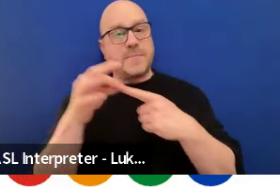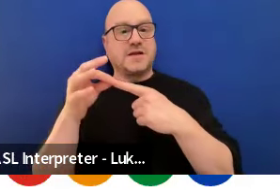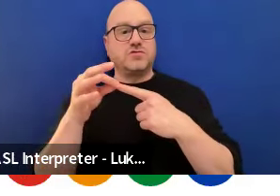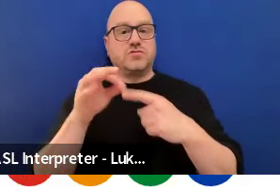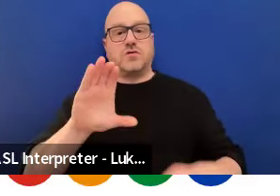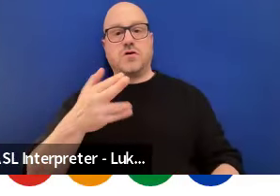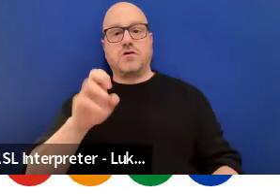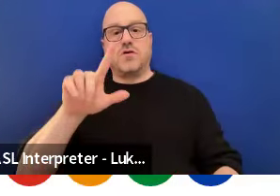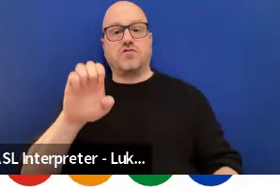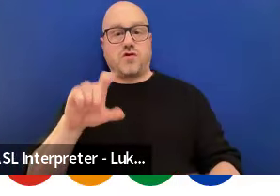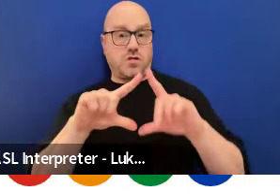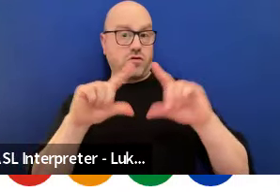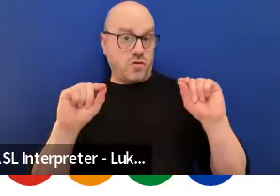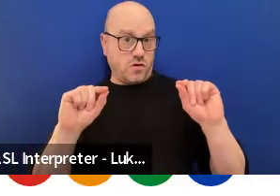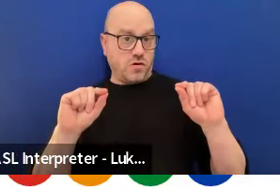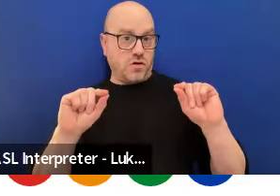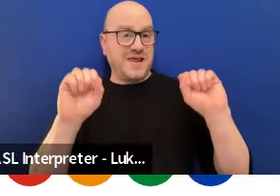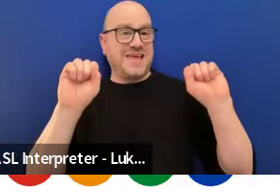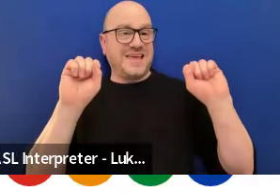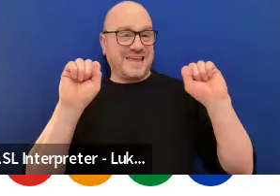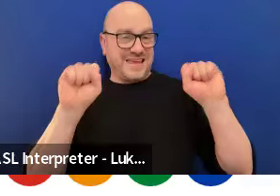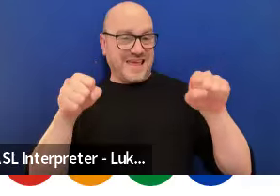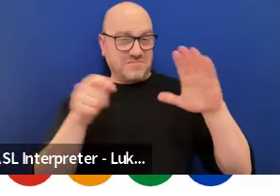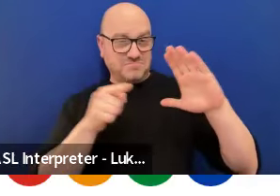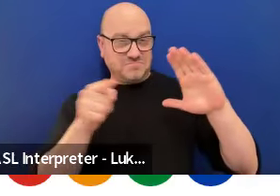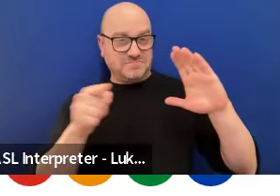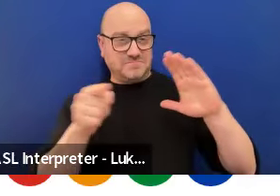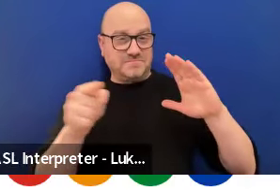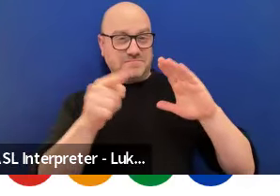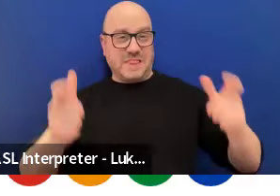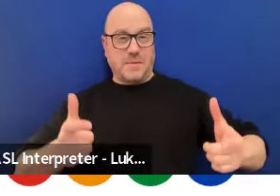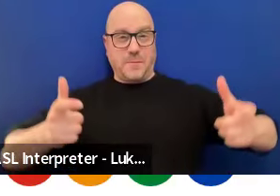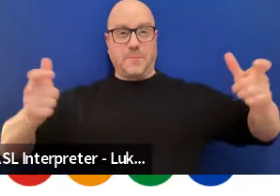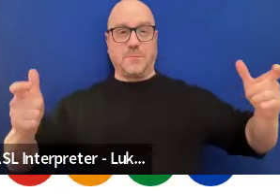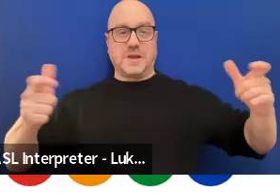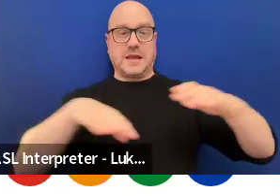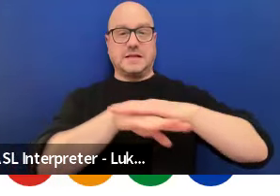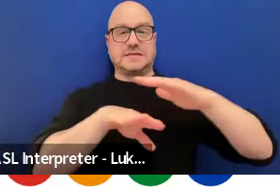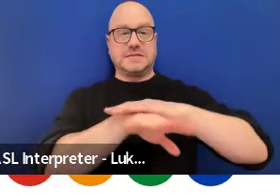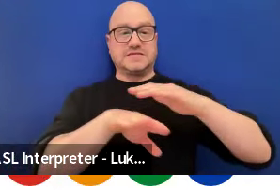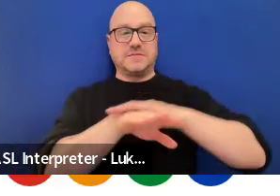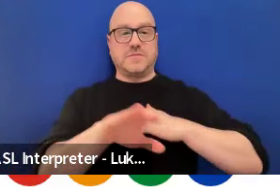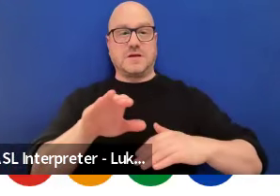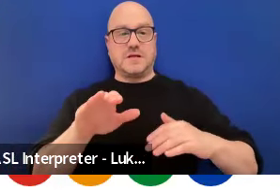WILL ALLOW RIDERS WHEN THEY ARE TRAVELLING WITH A SPECIALIZED